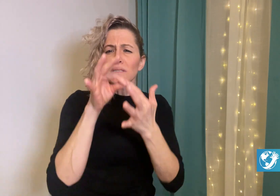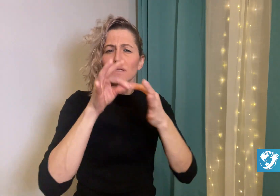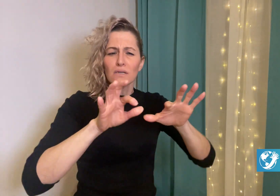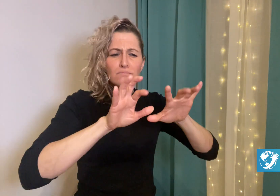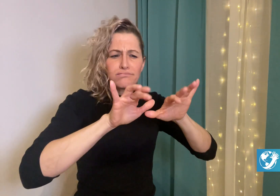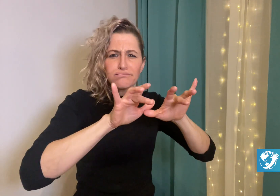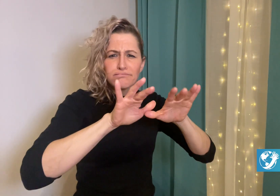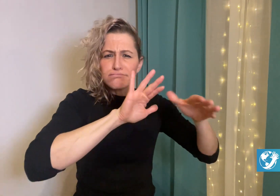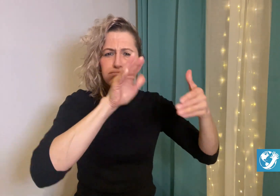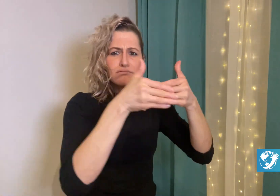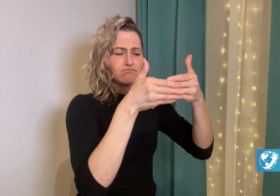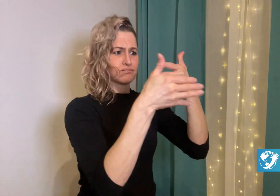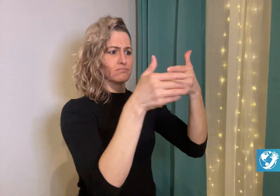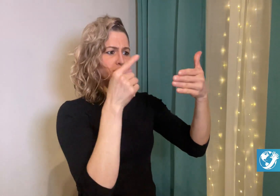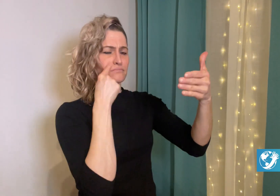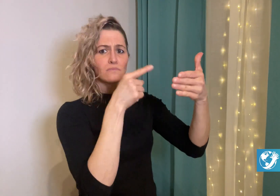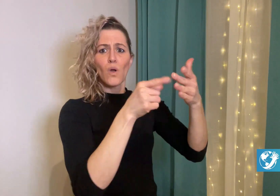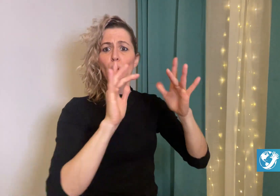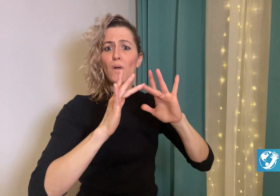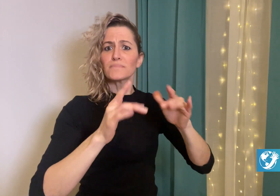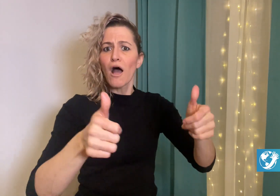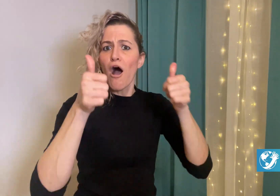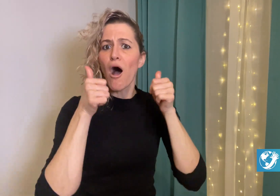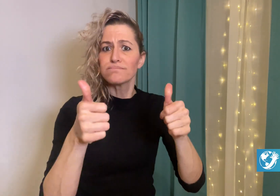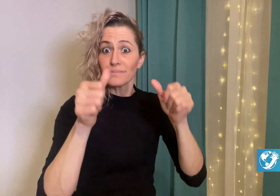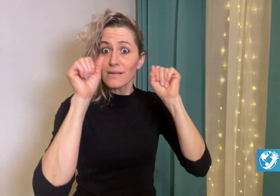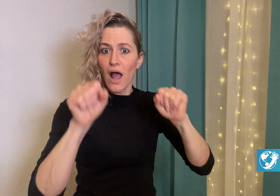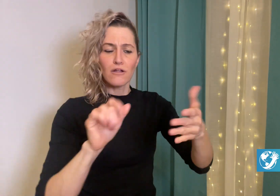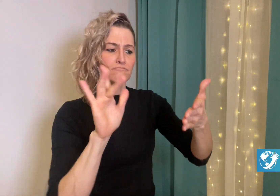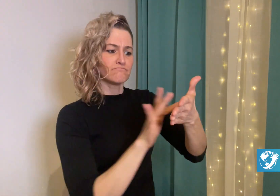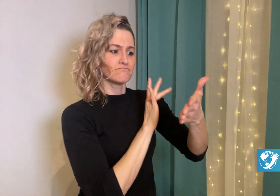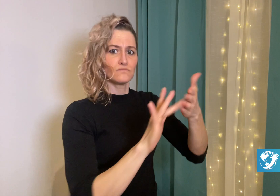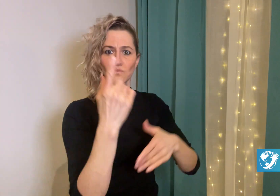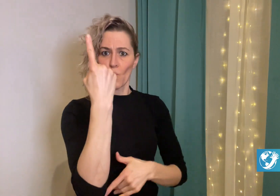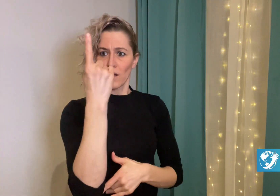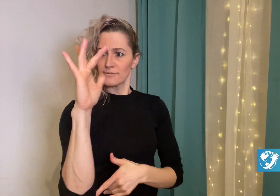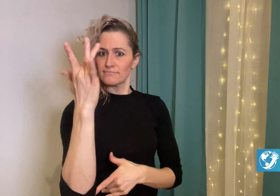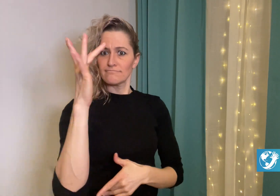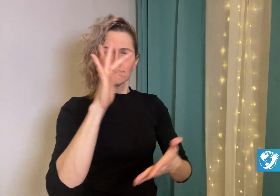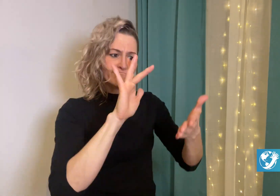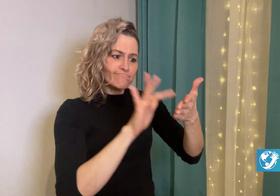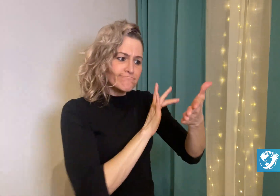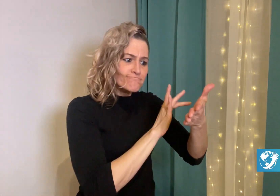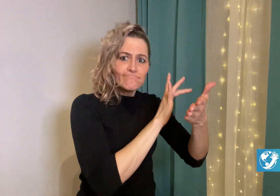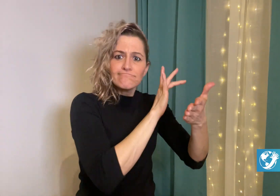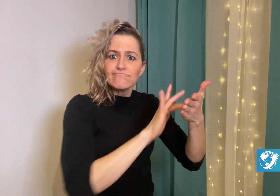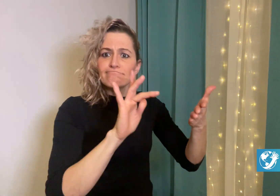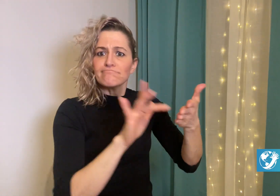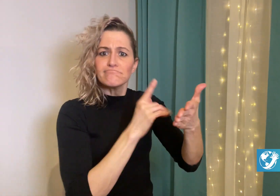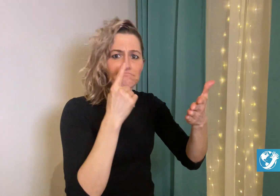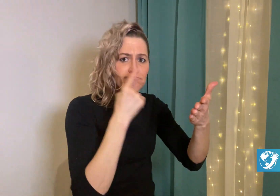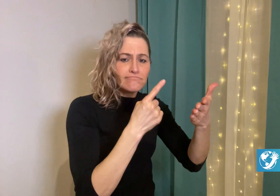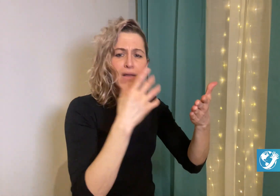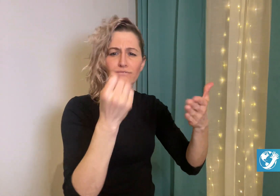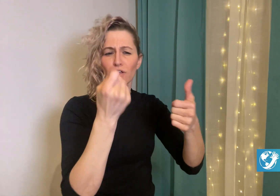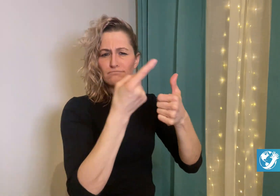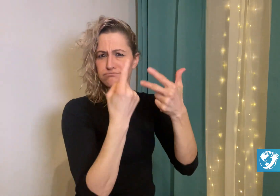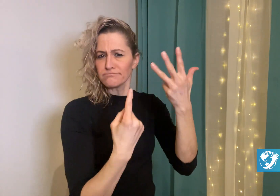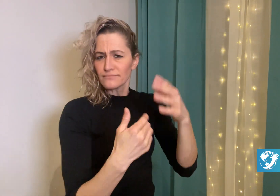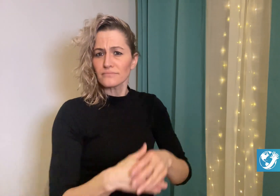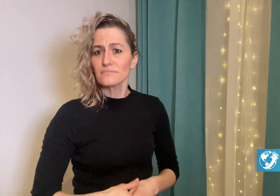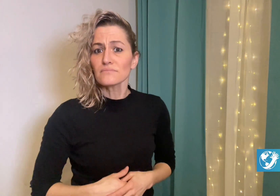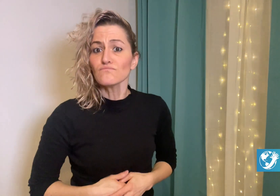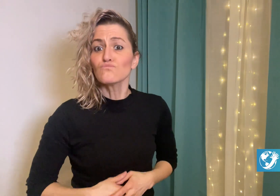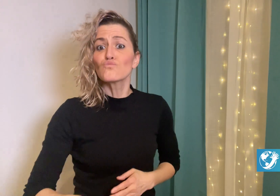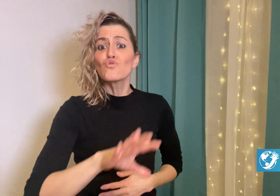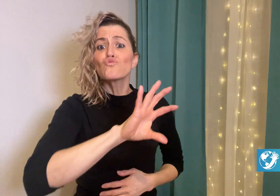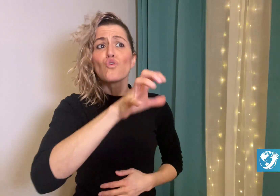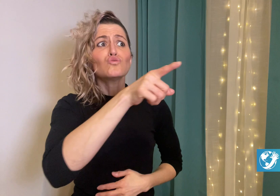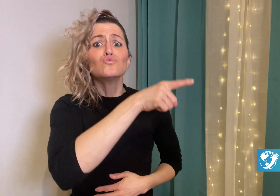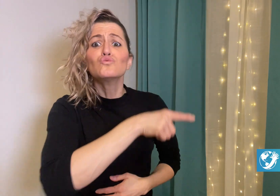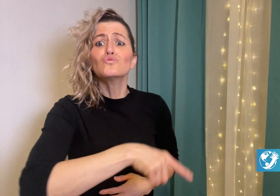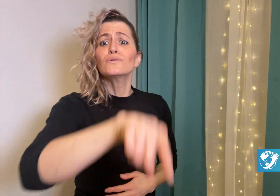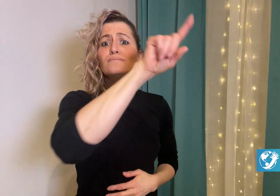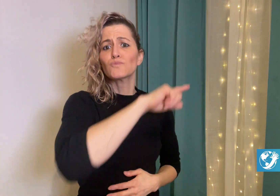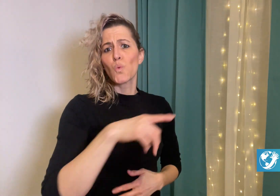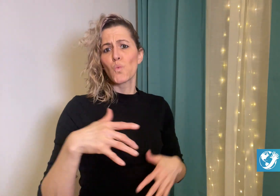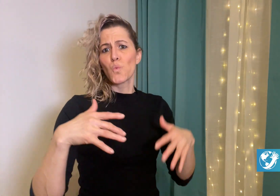more navigable with one finger. The countries that ranked highly